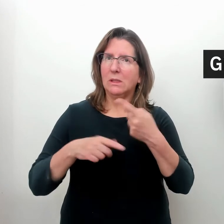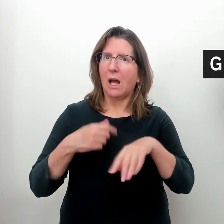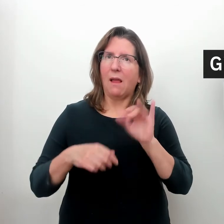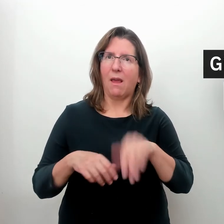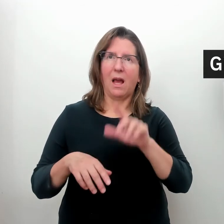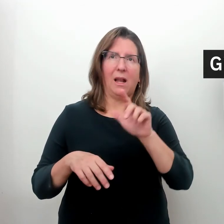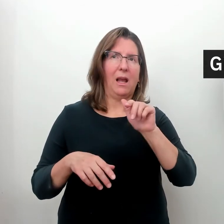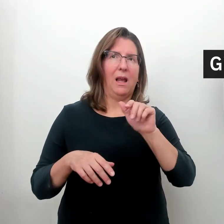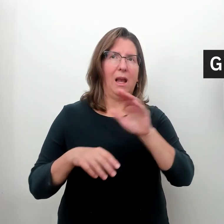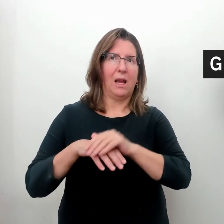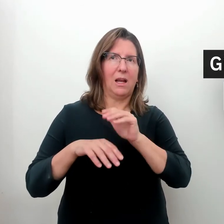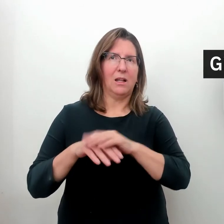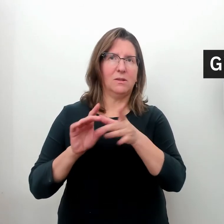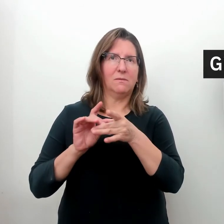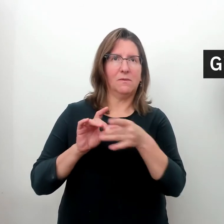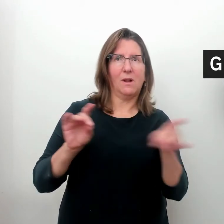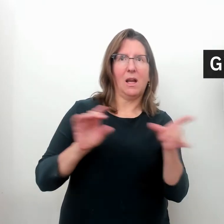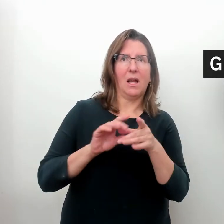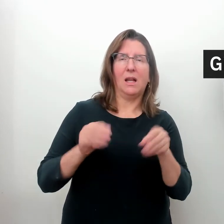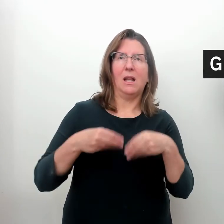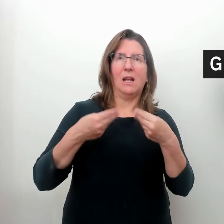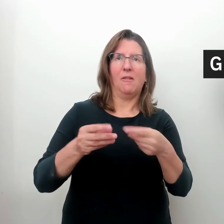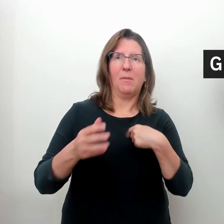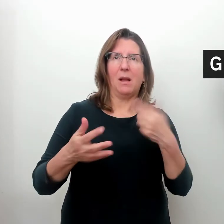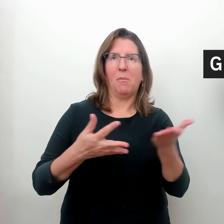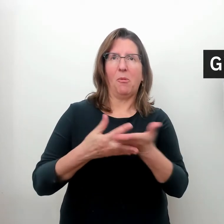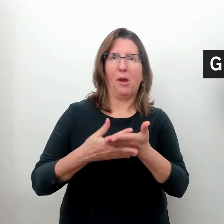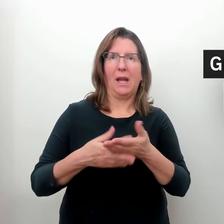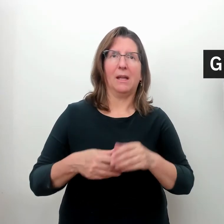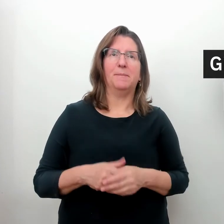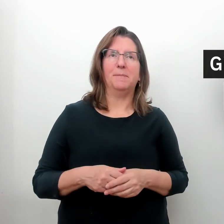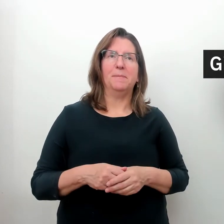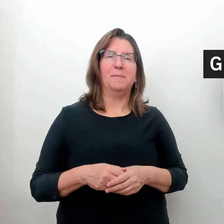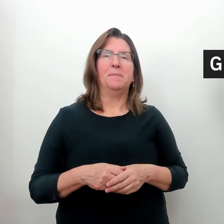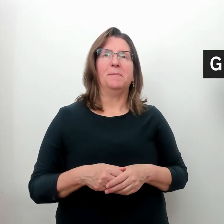There are two ways to sign this English phrase: 'give me a break.'